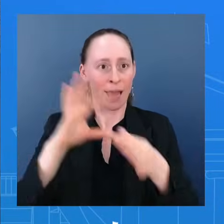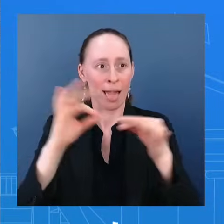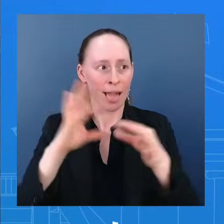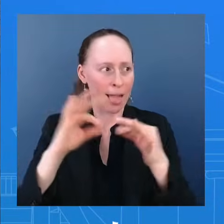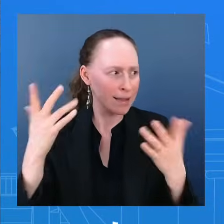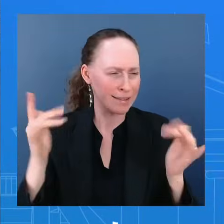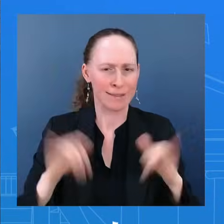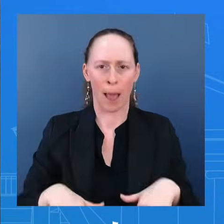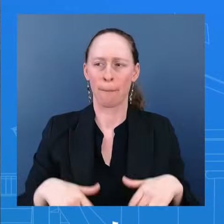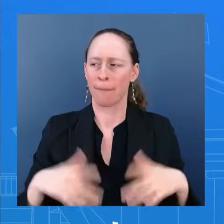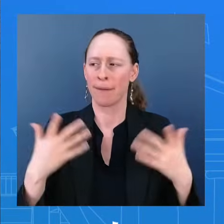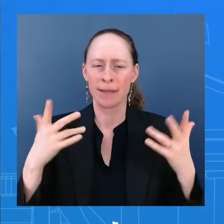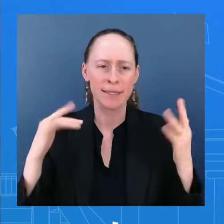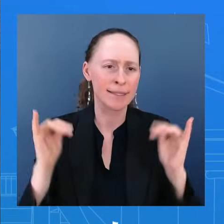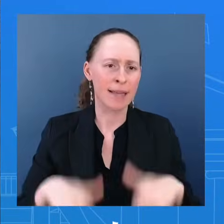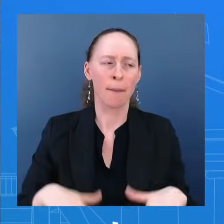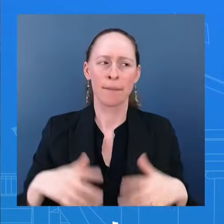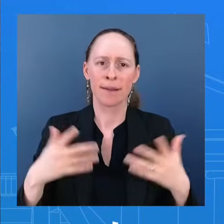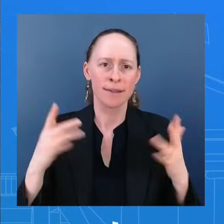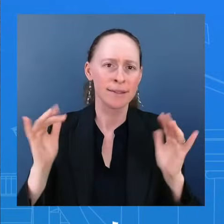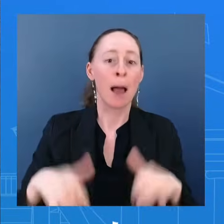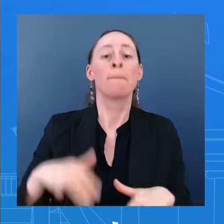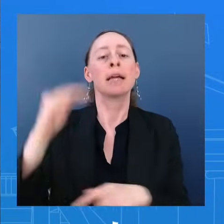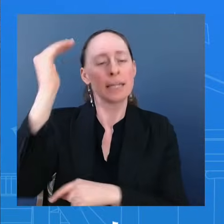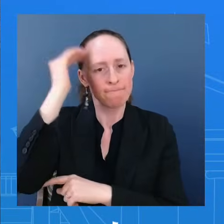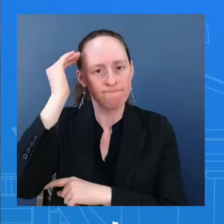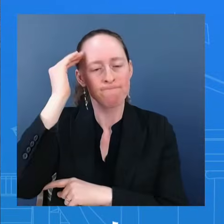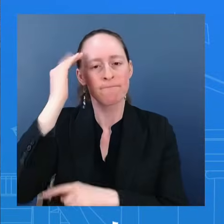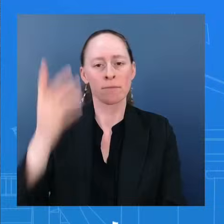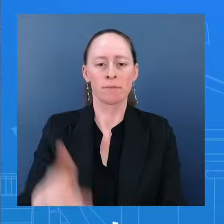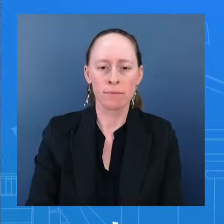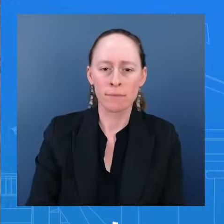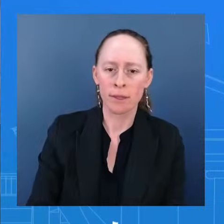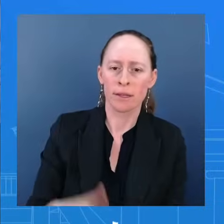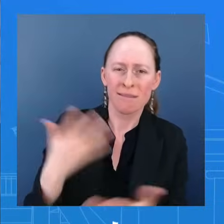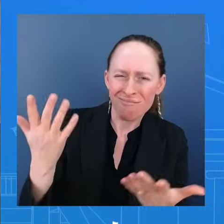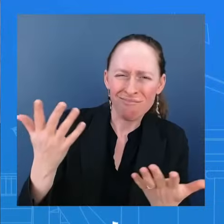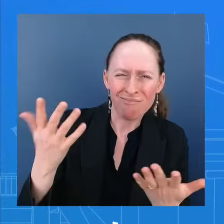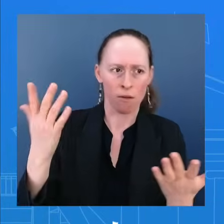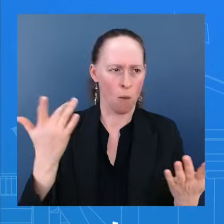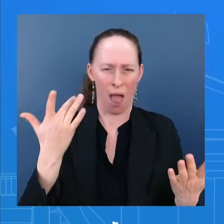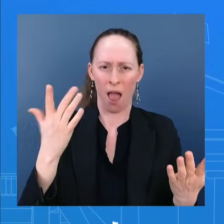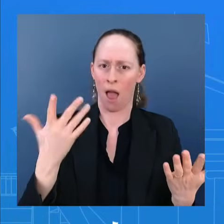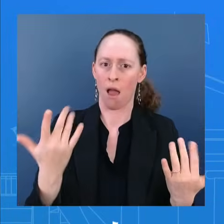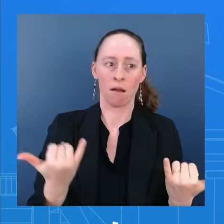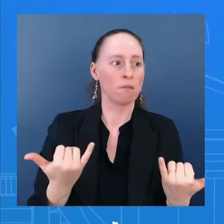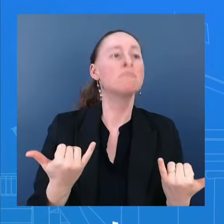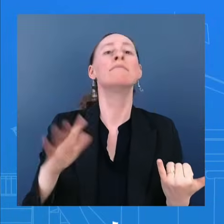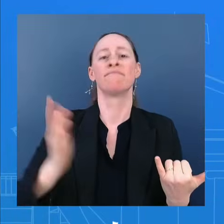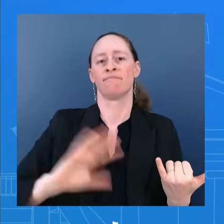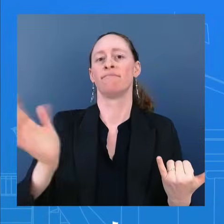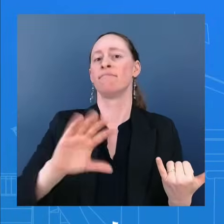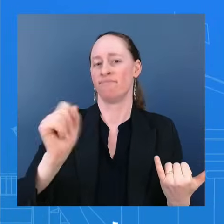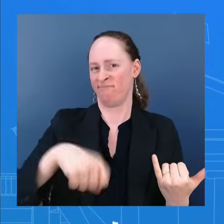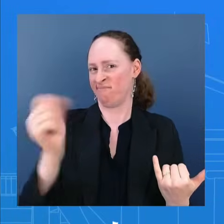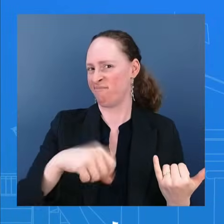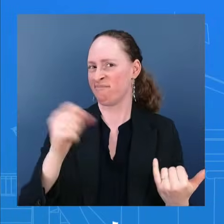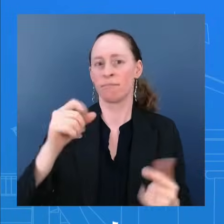What dynamics could be different that would actually make a deal happen? Mr. Kirby: That's a great question. I think if -- if you're Hamas right now,